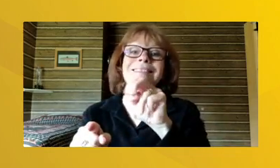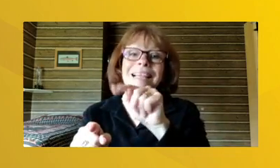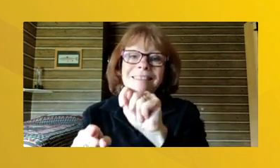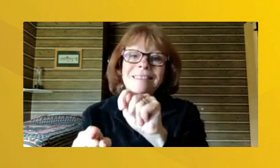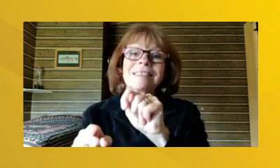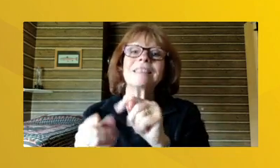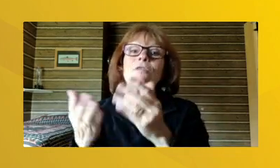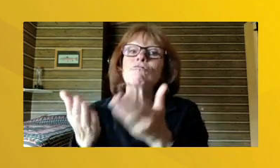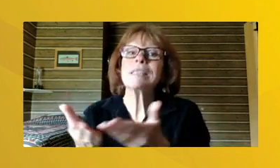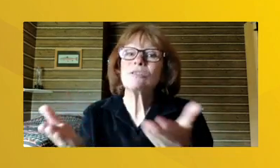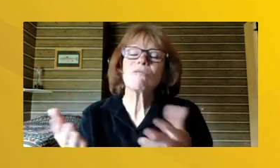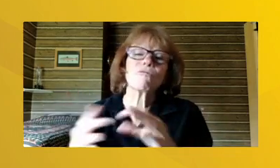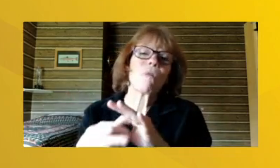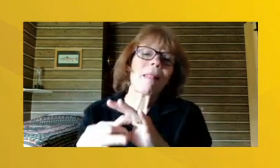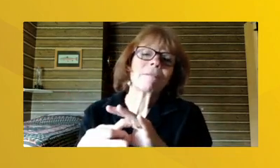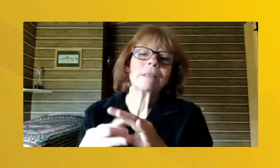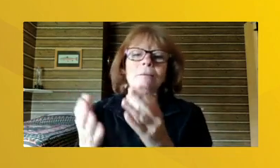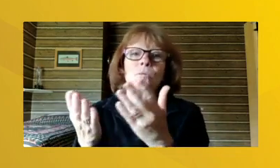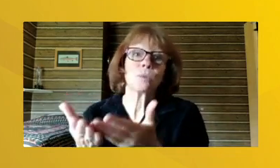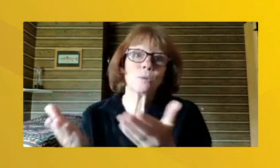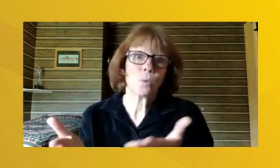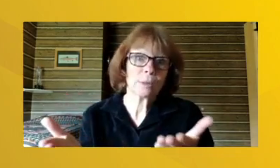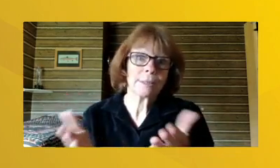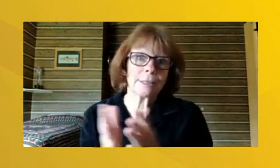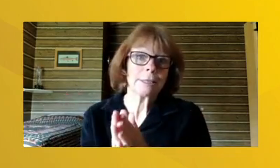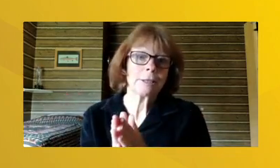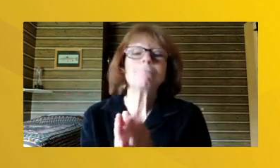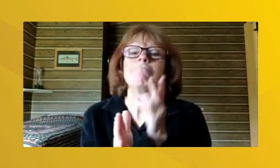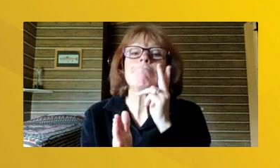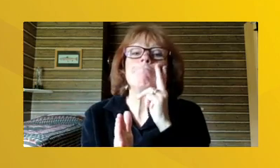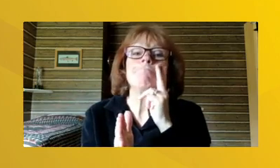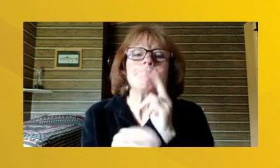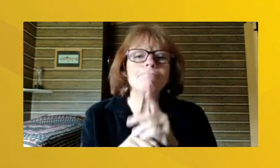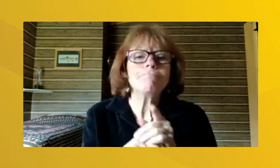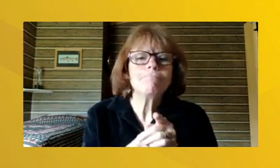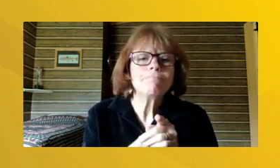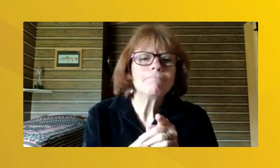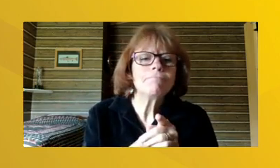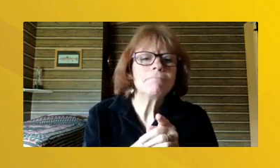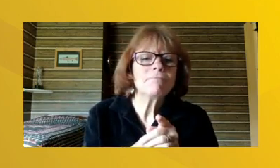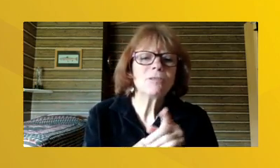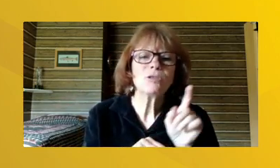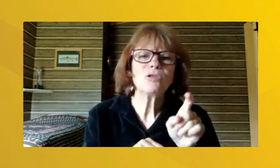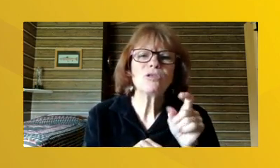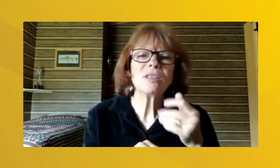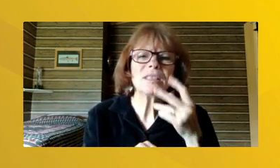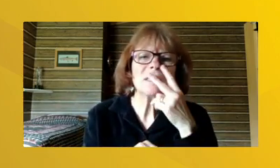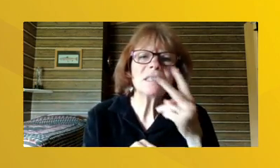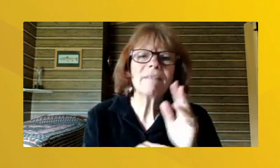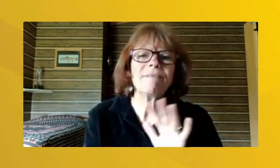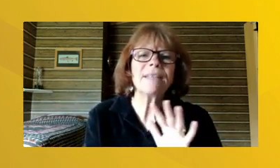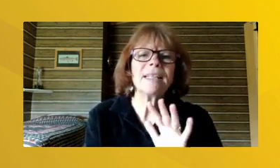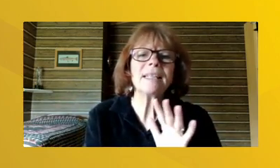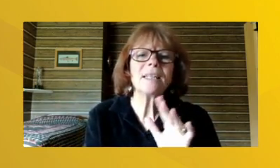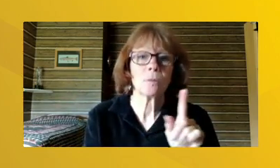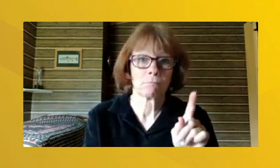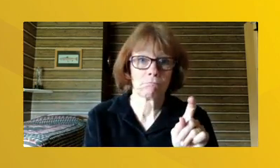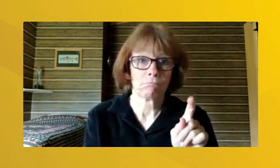So let's see, we should have a video. Is there a video there?